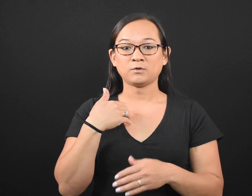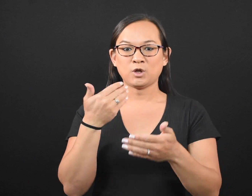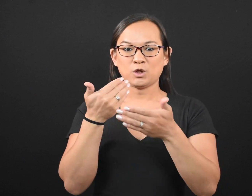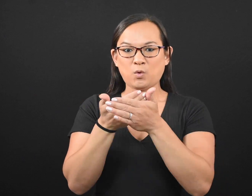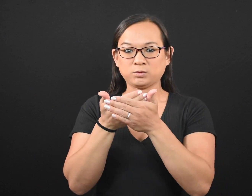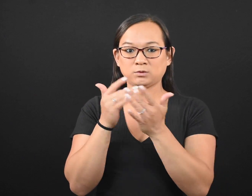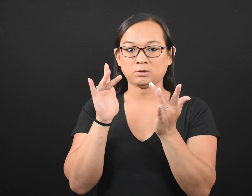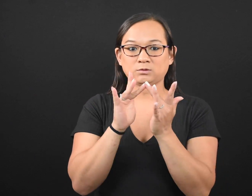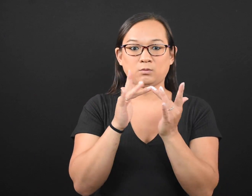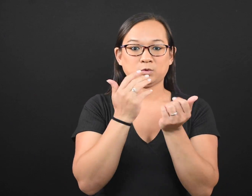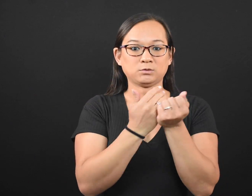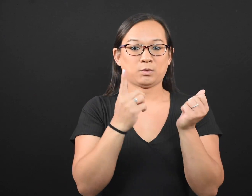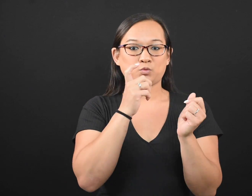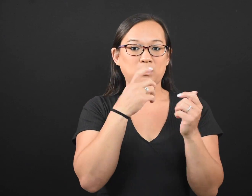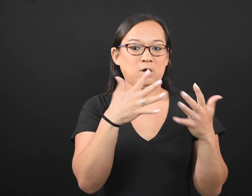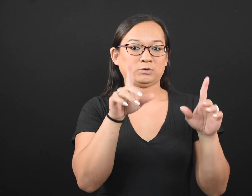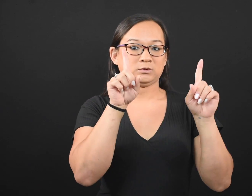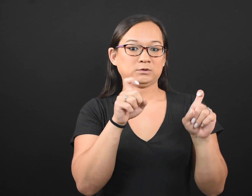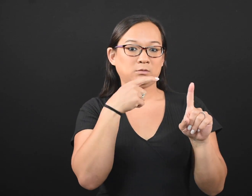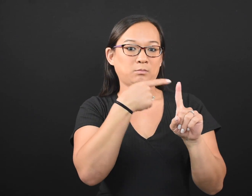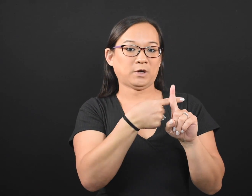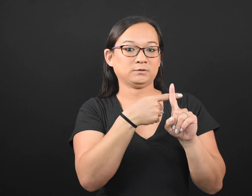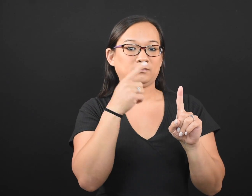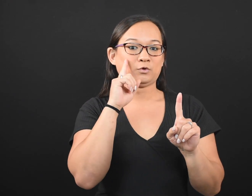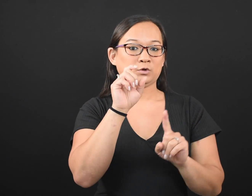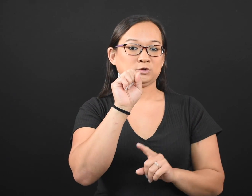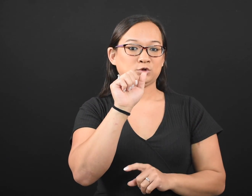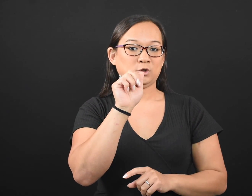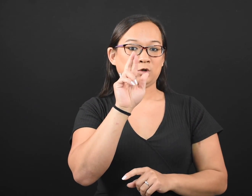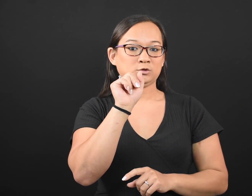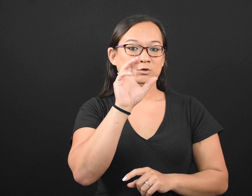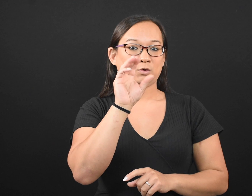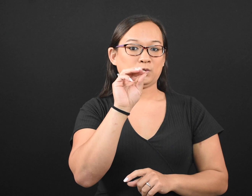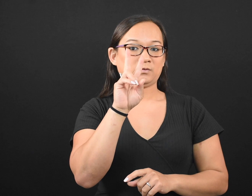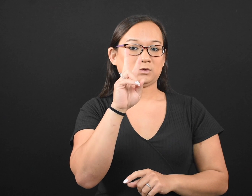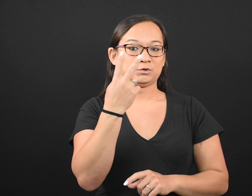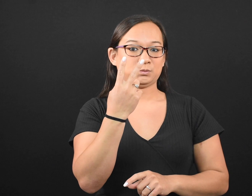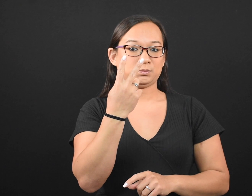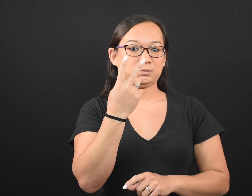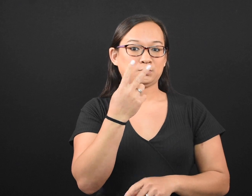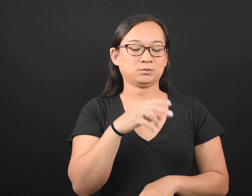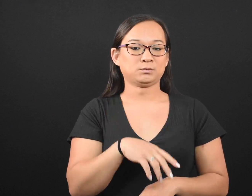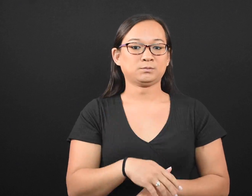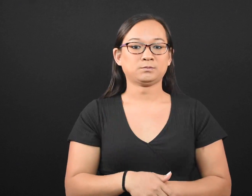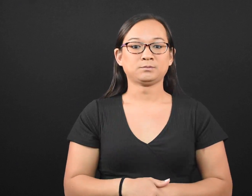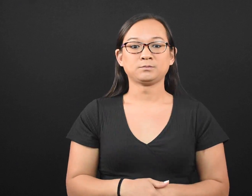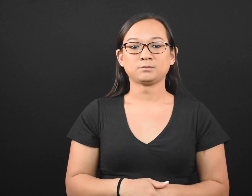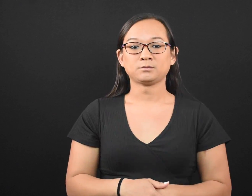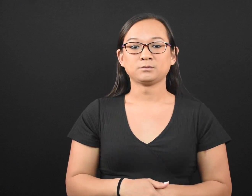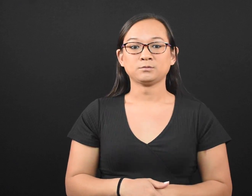● Had close contact (within 6 feet of an infected person for a cumulative total of 15 minutes or more over a 24-hour period) with someone who tested positive for SARS-CoV-2,